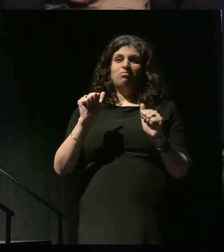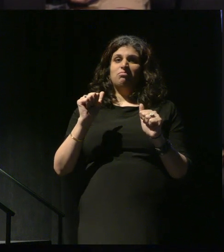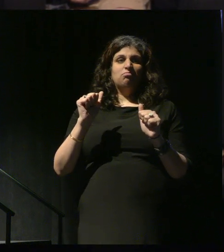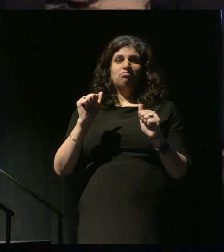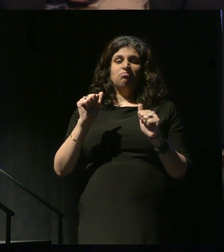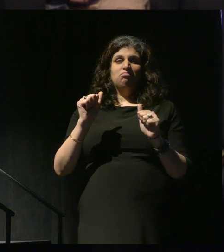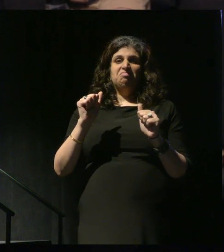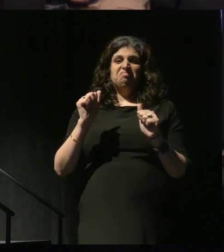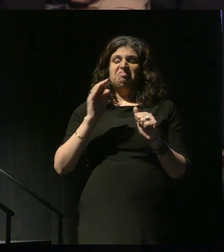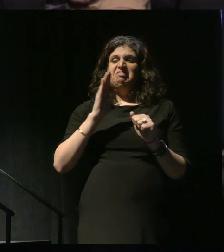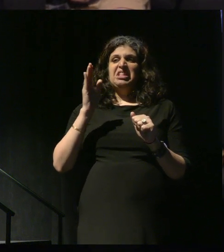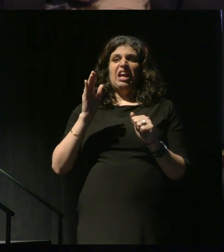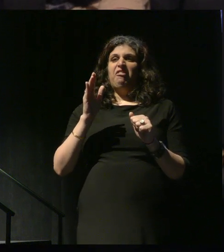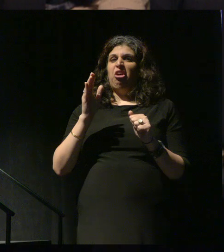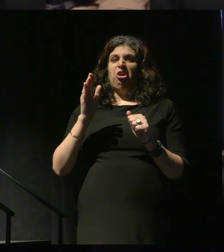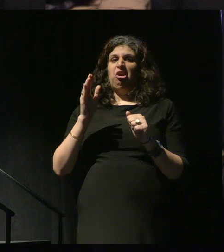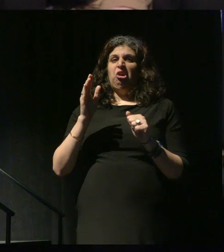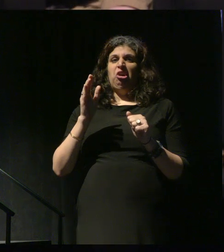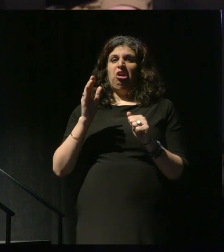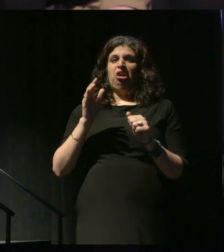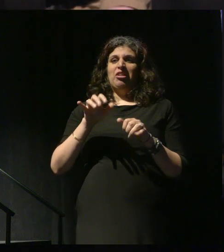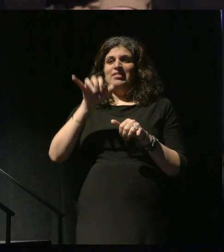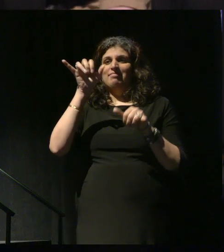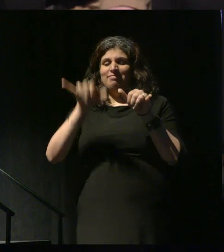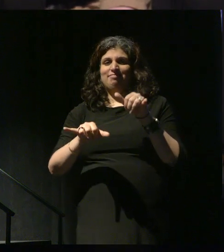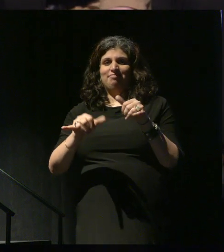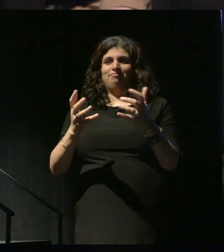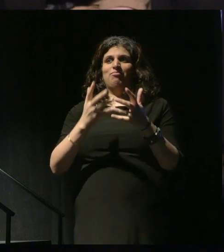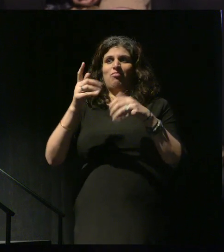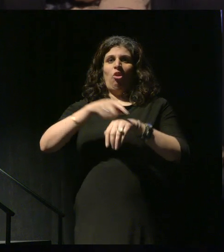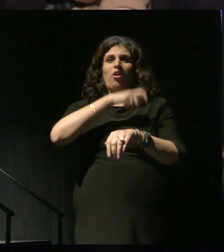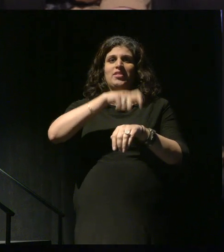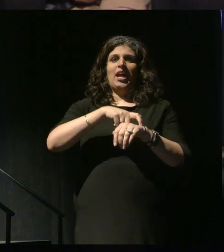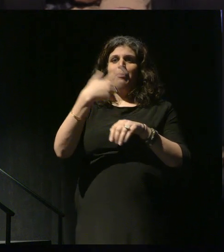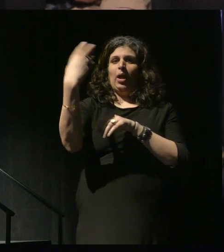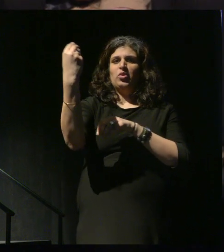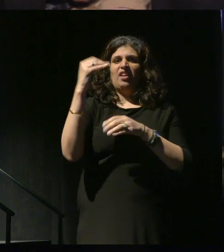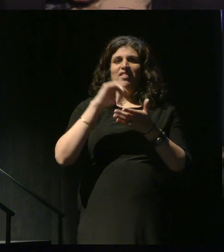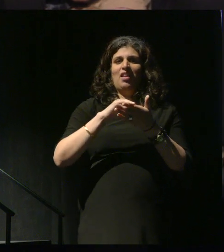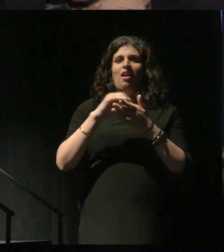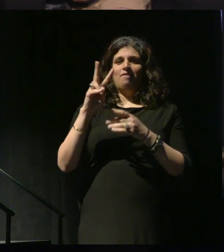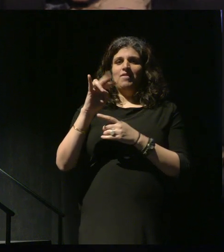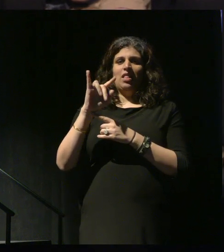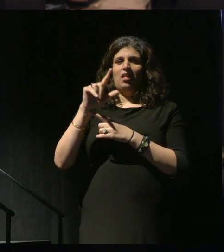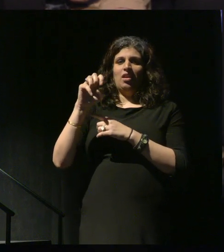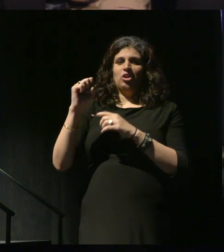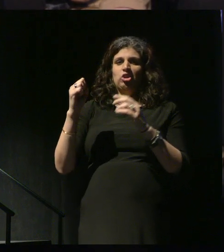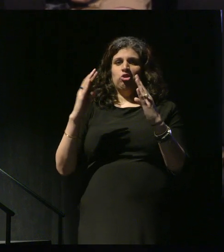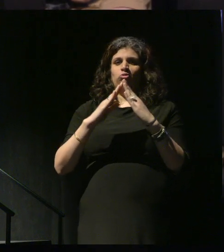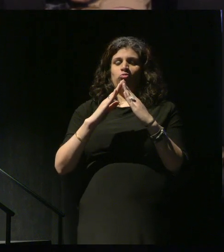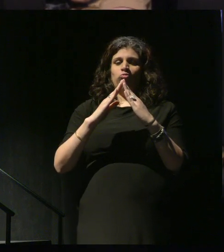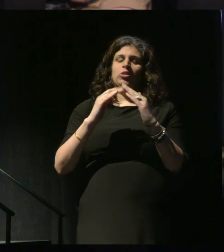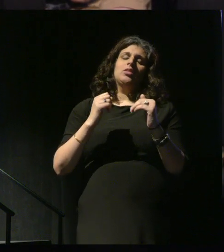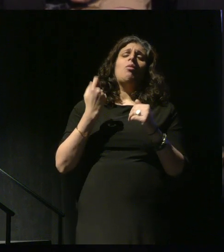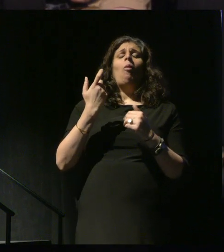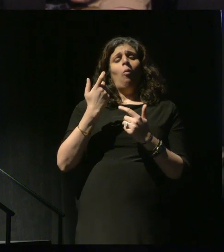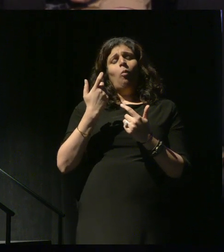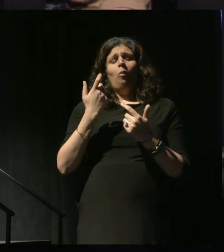have never spent a sign like a meaningful amount of time outside of that village. Mm-mm. And so there is this sense of like, I dunno,